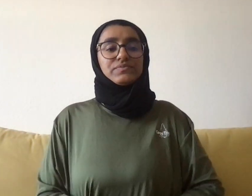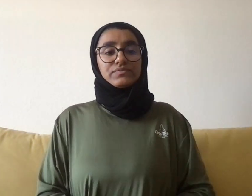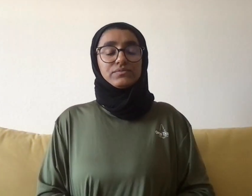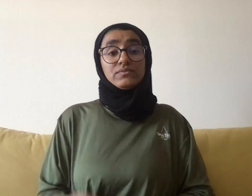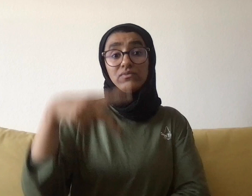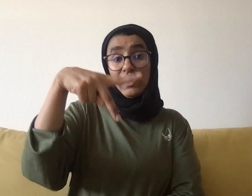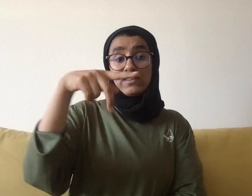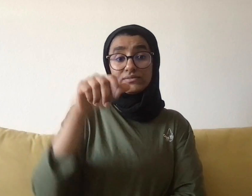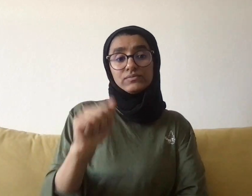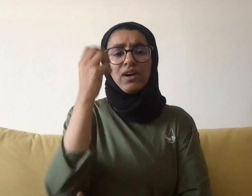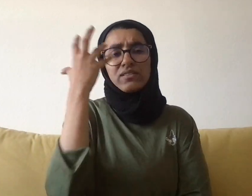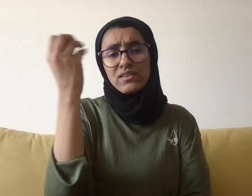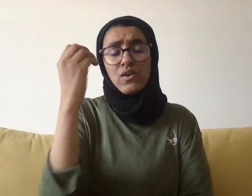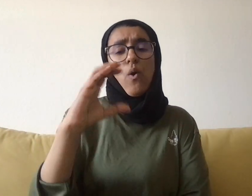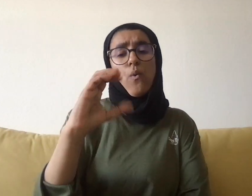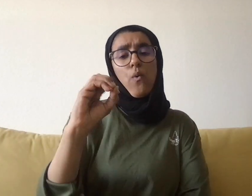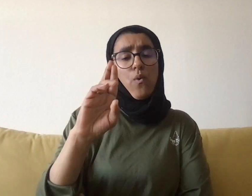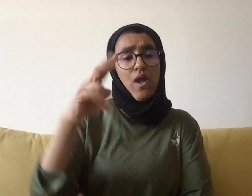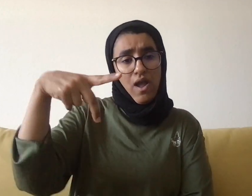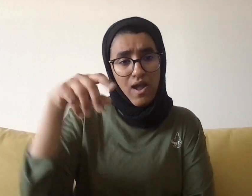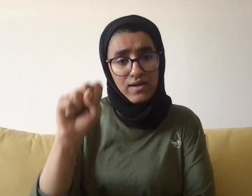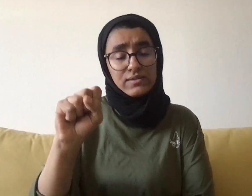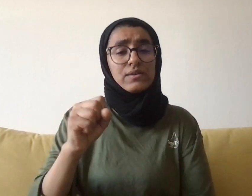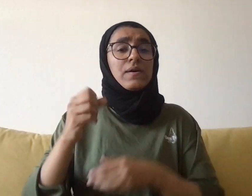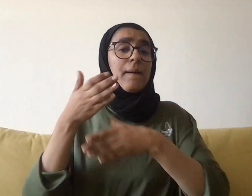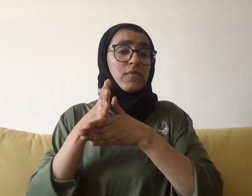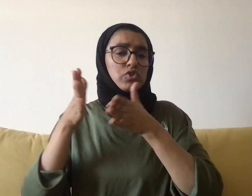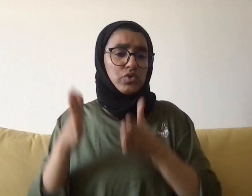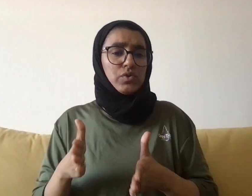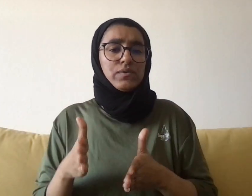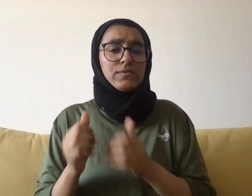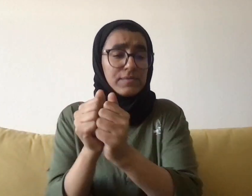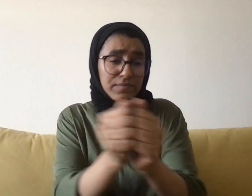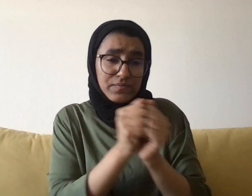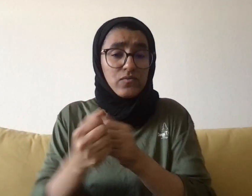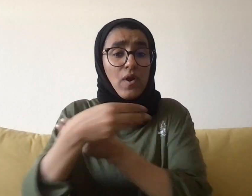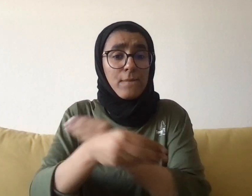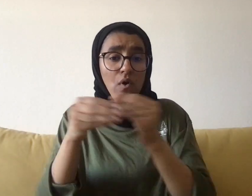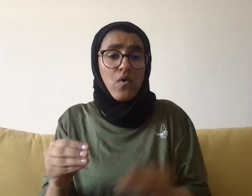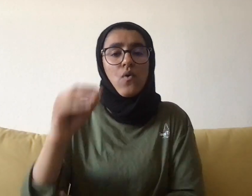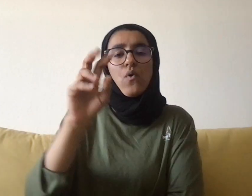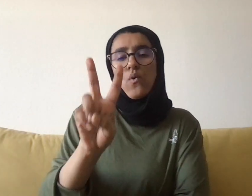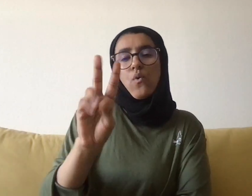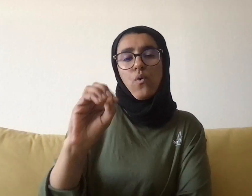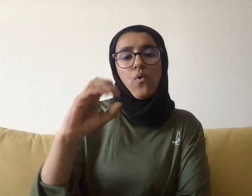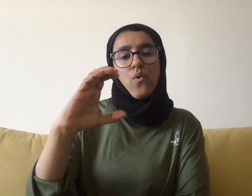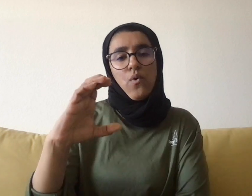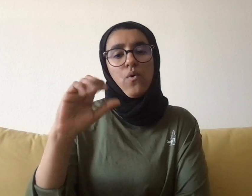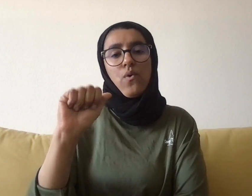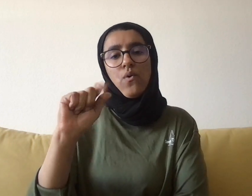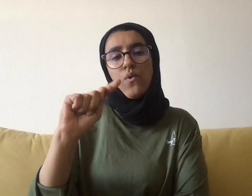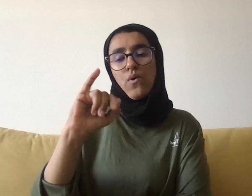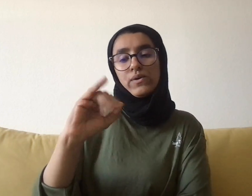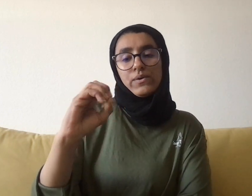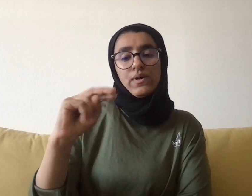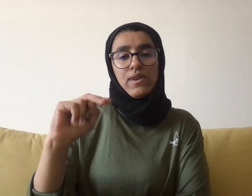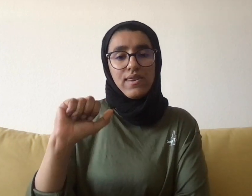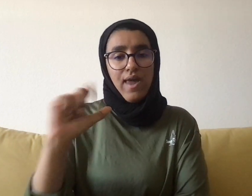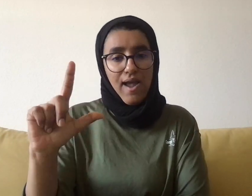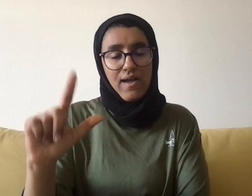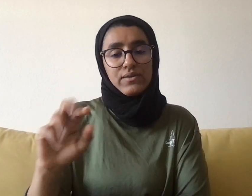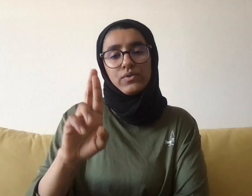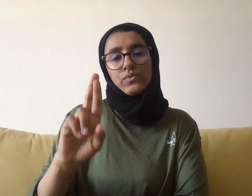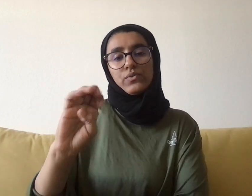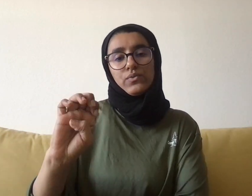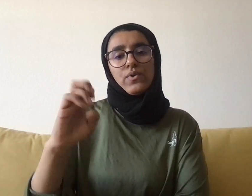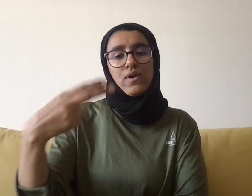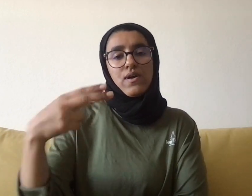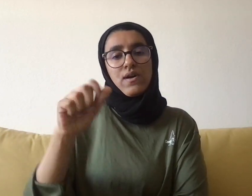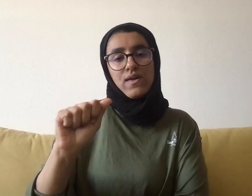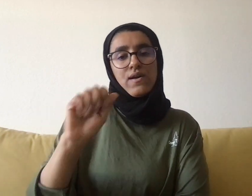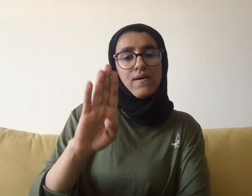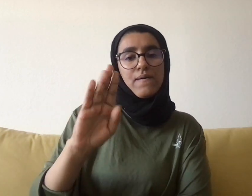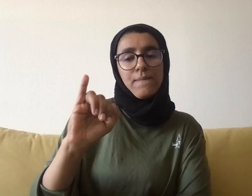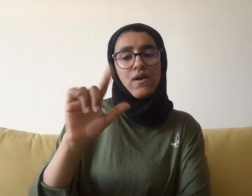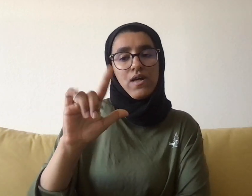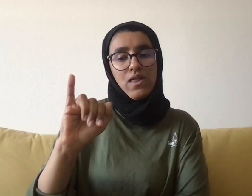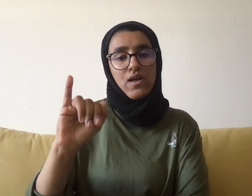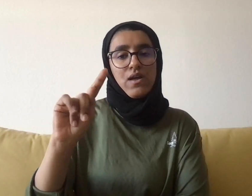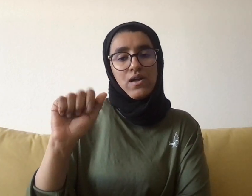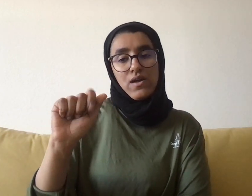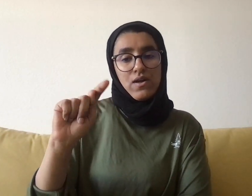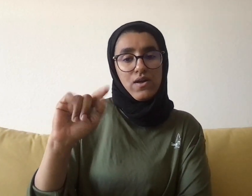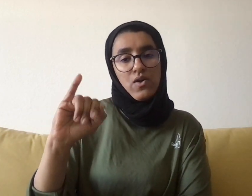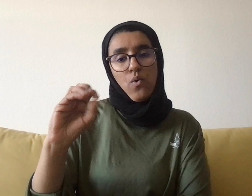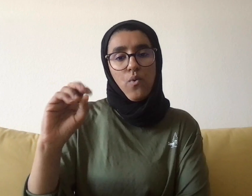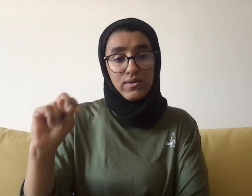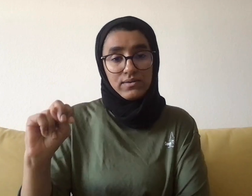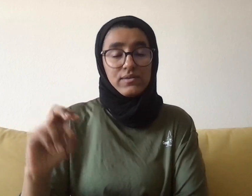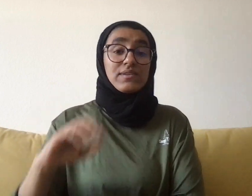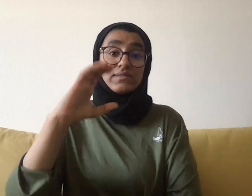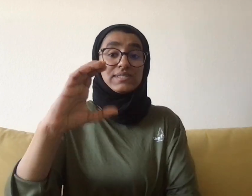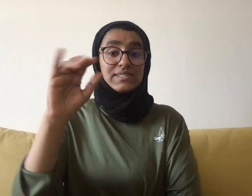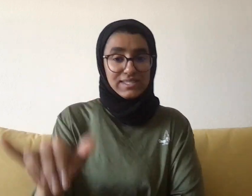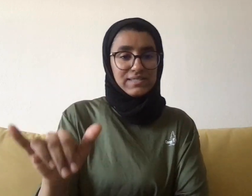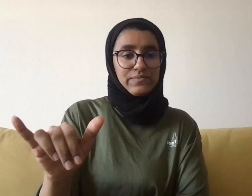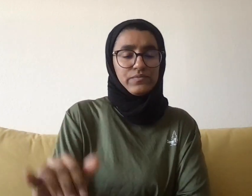The PA Outdoor Corps in partnership with the Office of Vocational Rehabilitation and CorpsTHAT